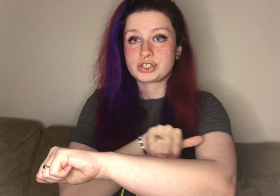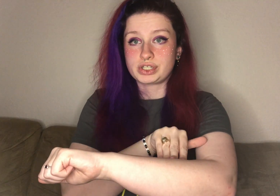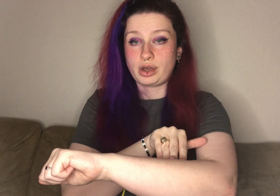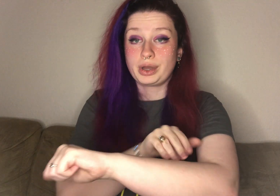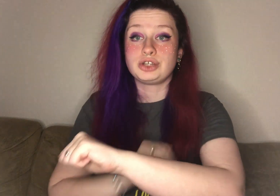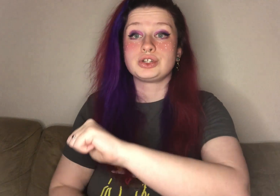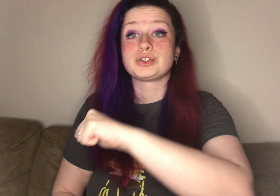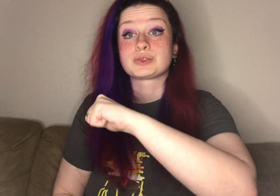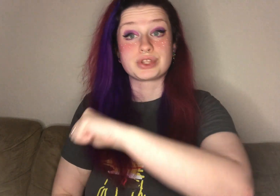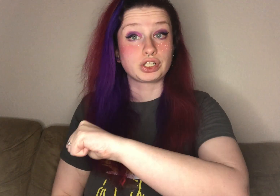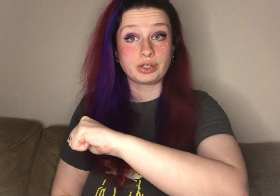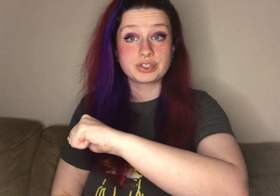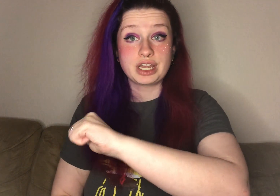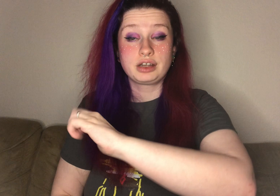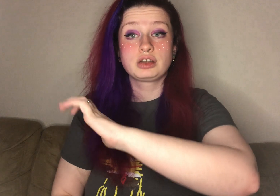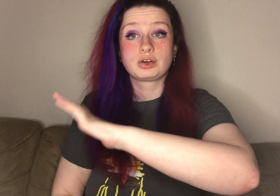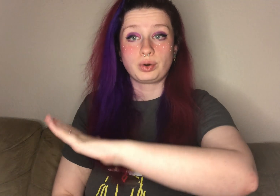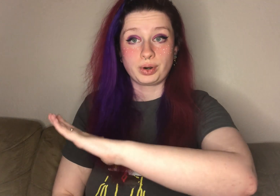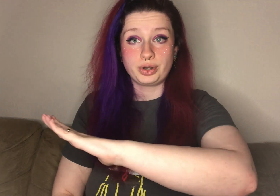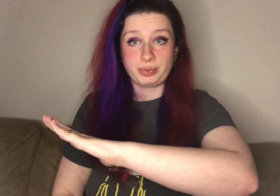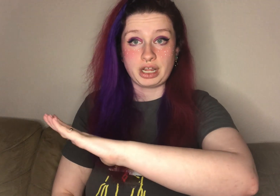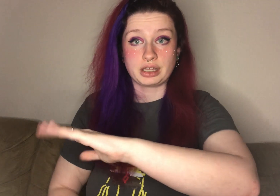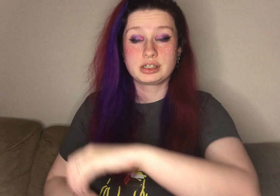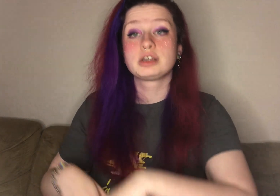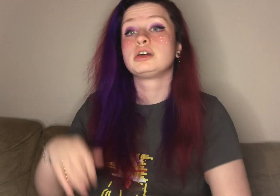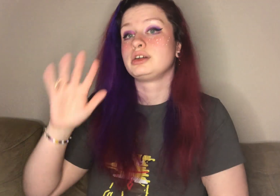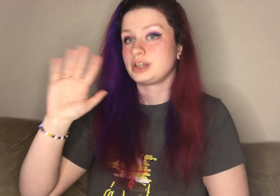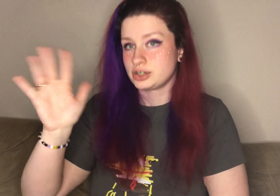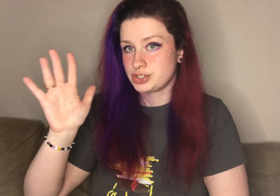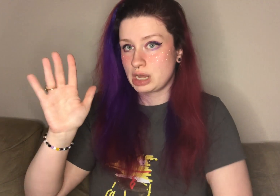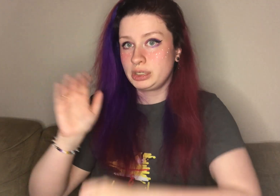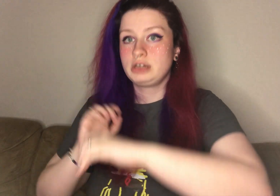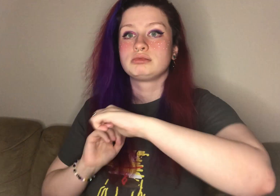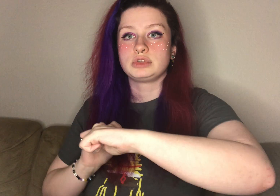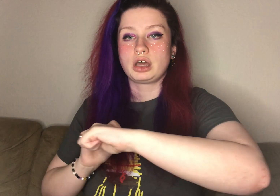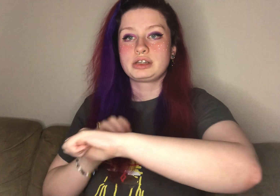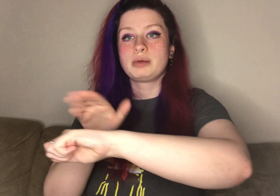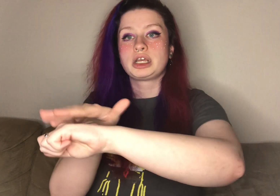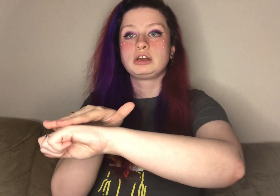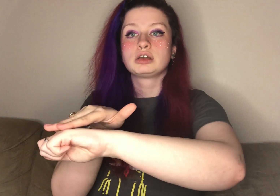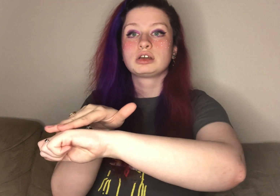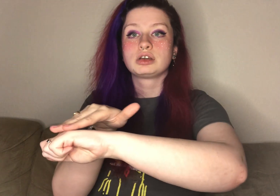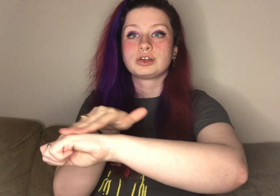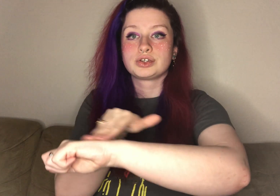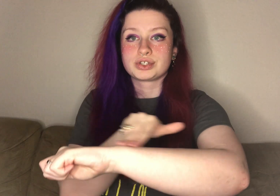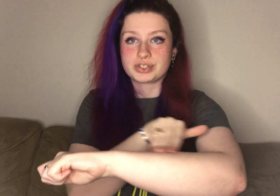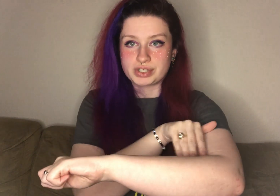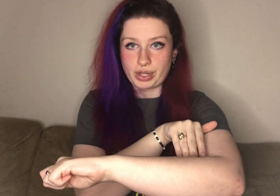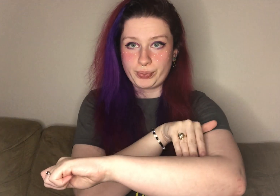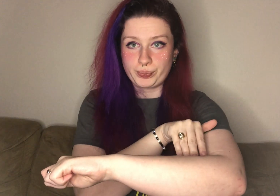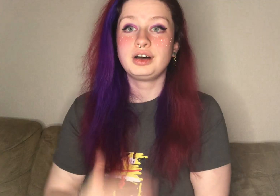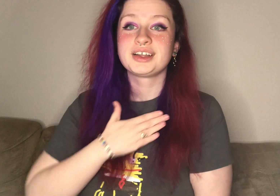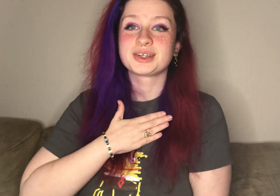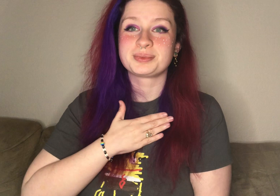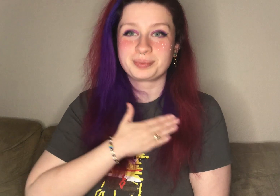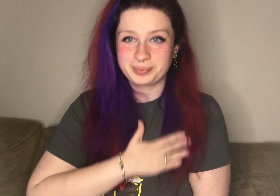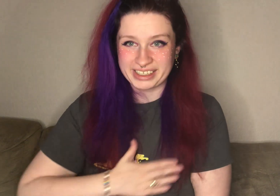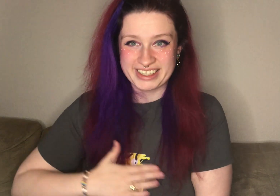slow and you can do this with a closed hand or an open hand here's your dominant non-dominant slow please